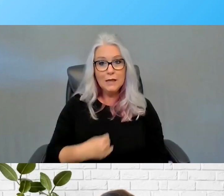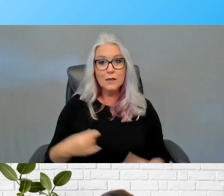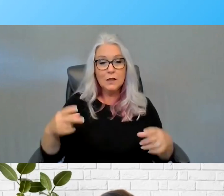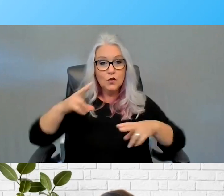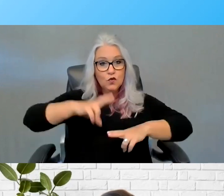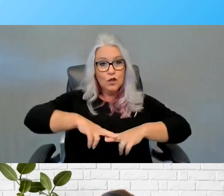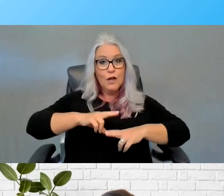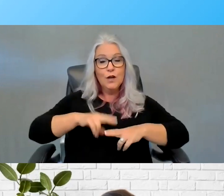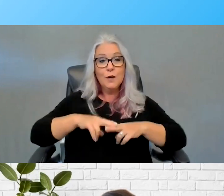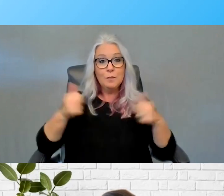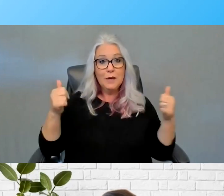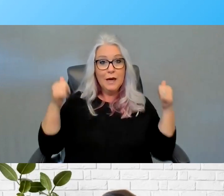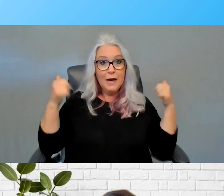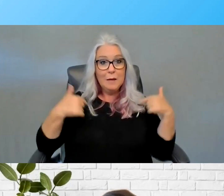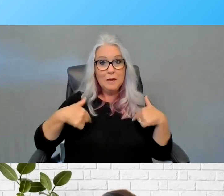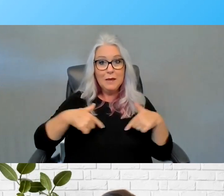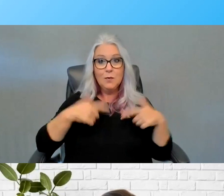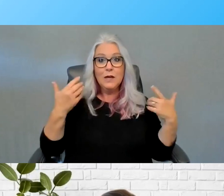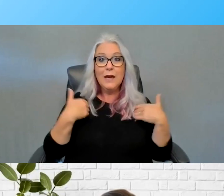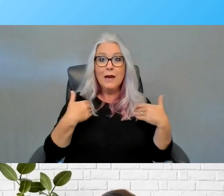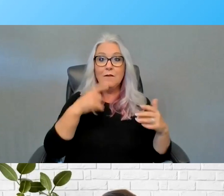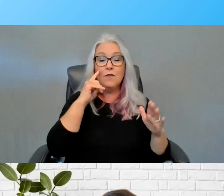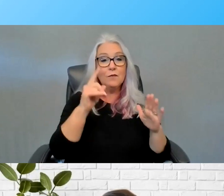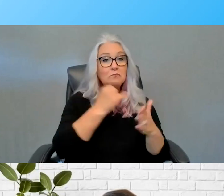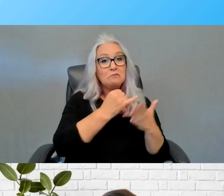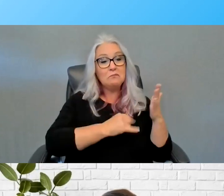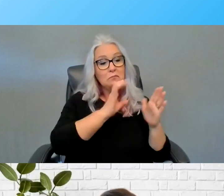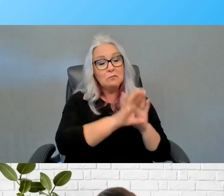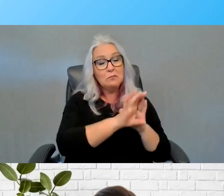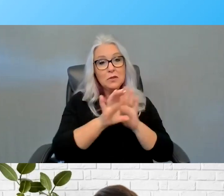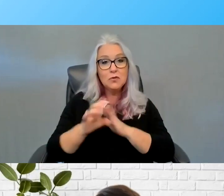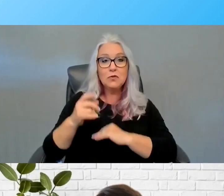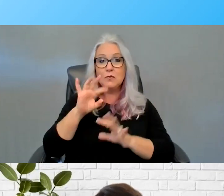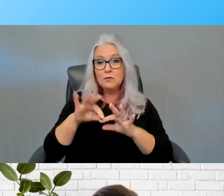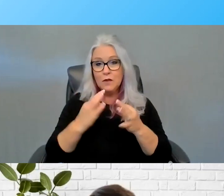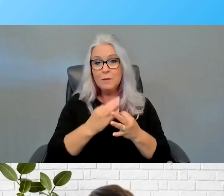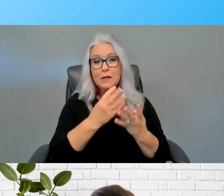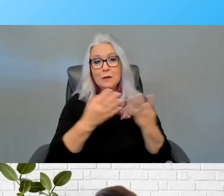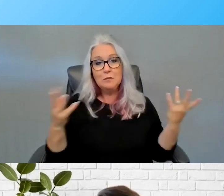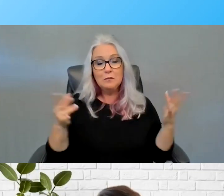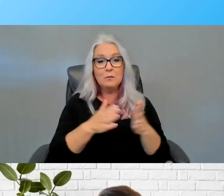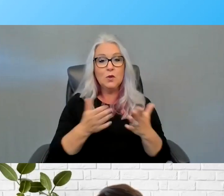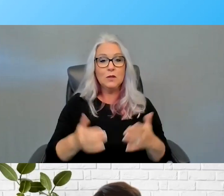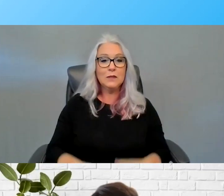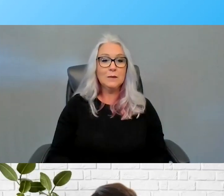from my dogs. KATIE SAVIN, PhD: I'm